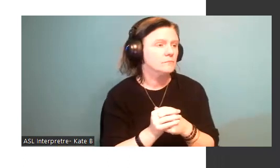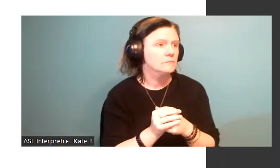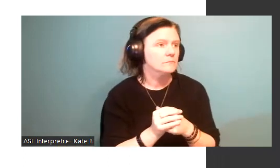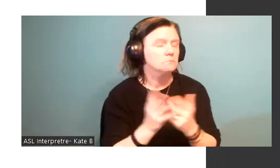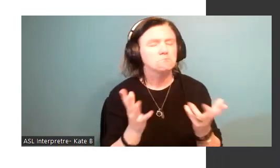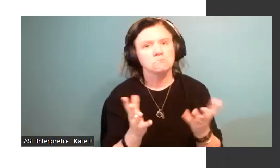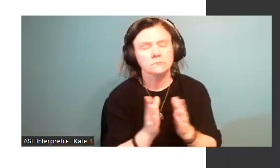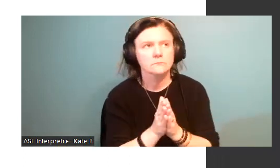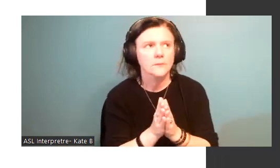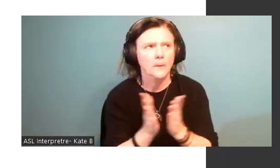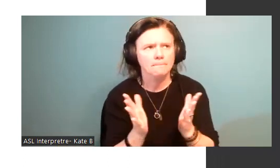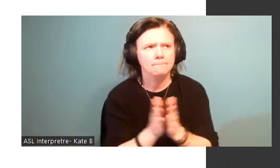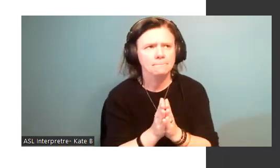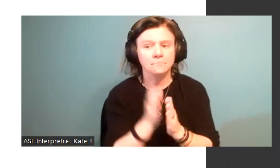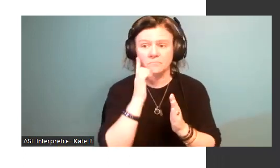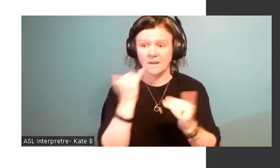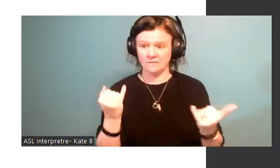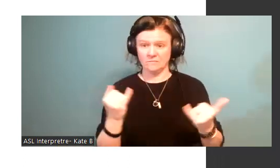challenges of ARIA. It will overwrite some